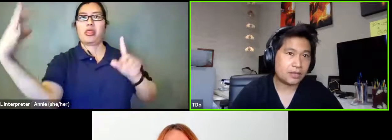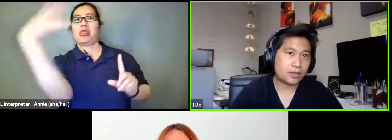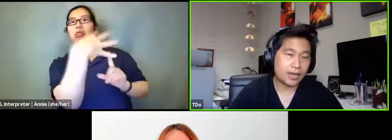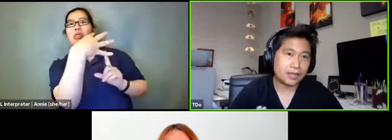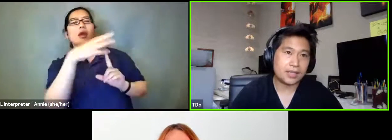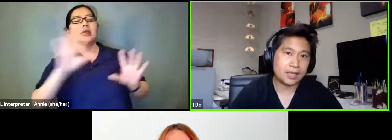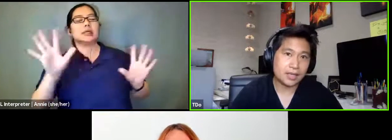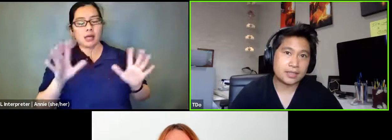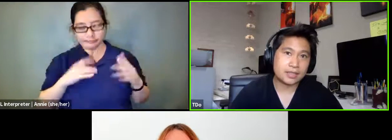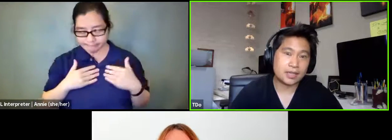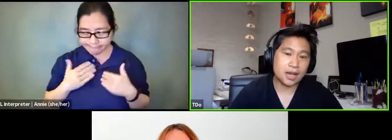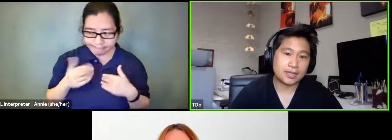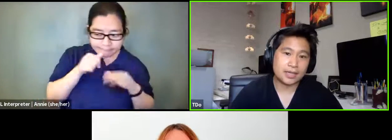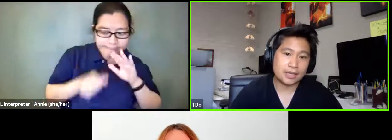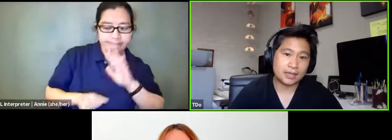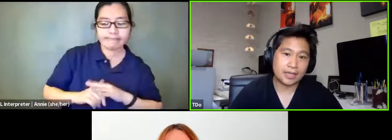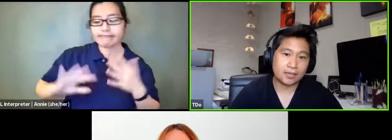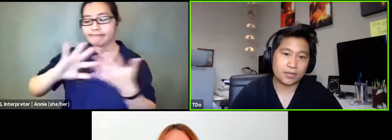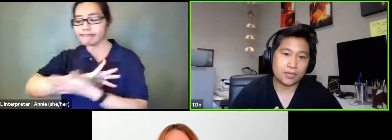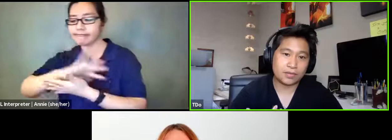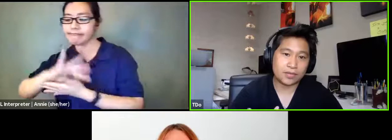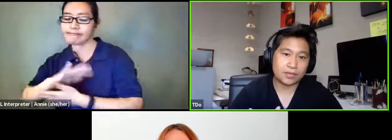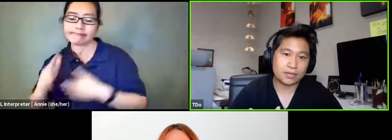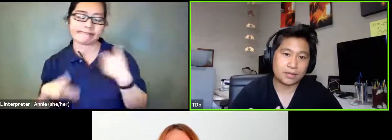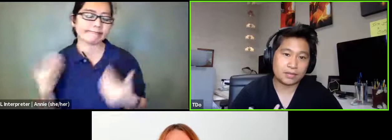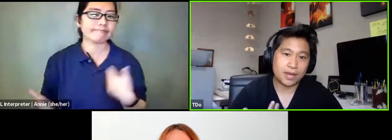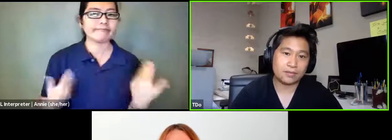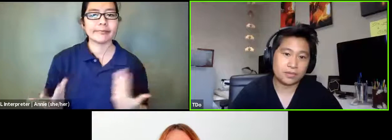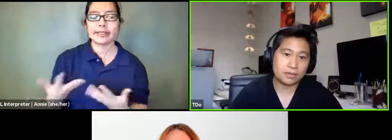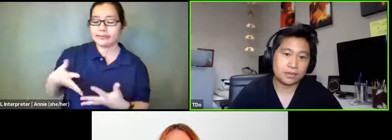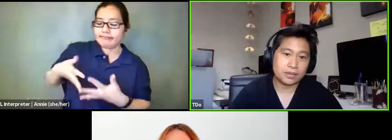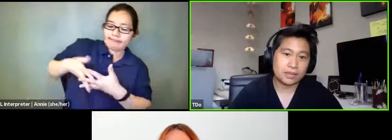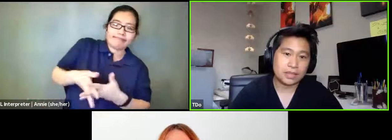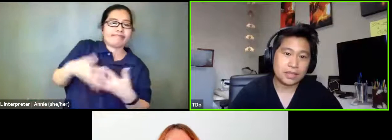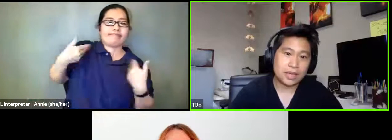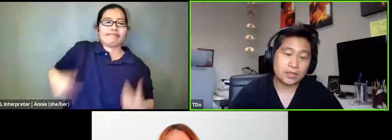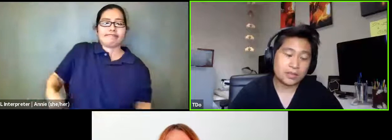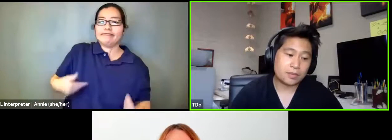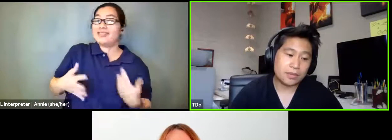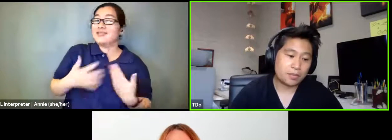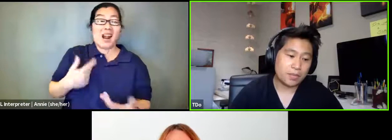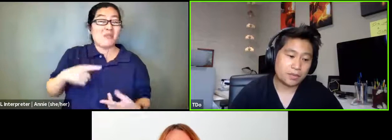ingrained in us to not say anything even if it is painful. So some people might